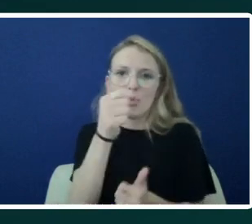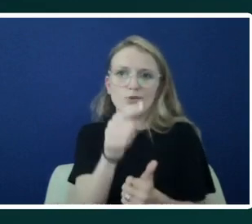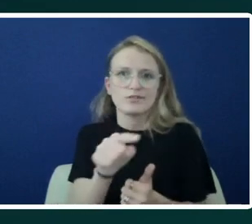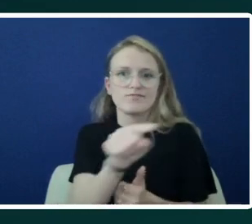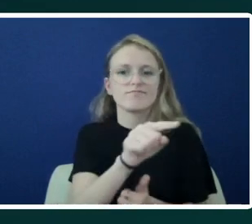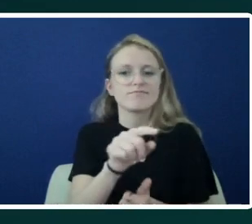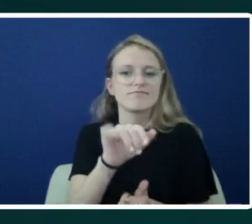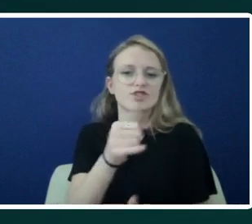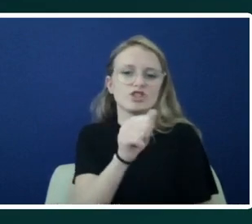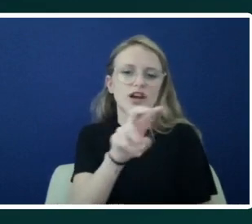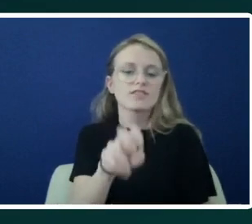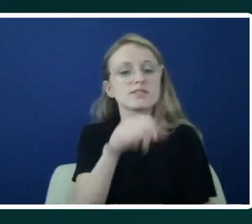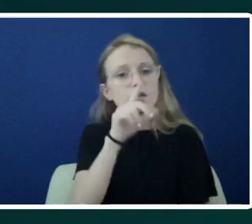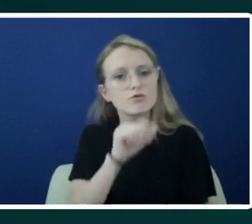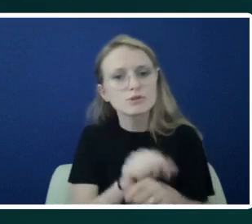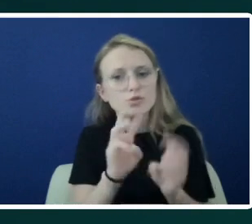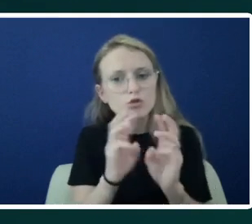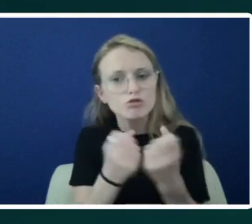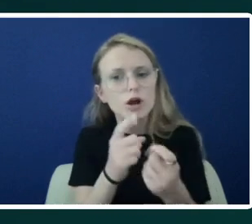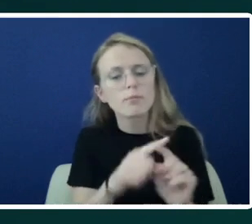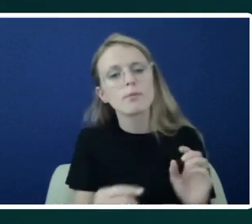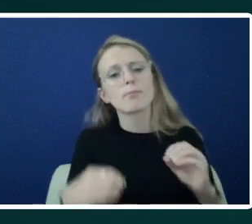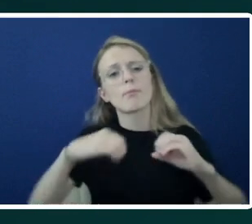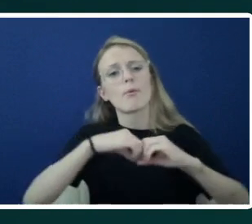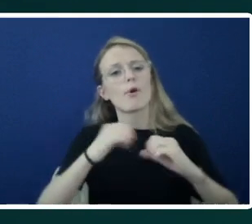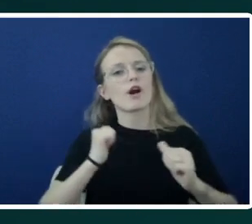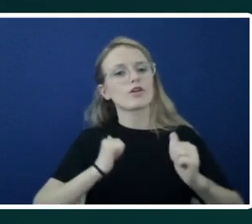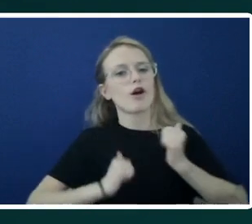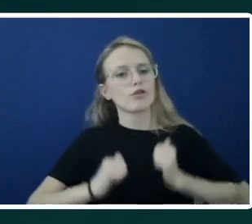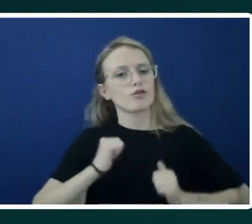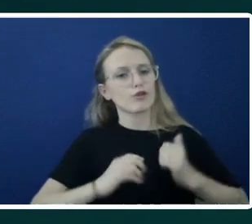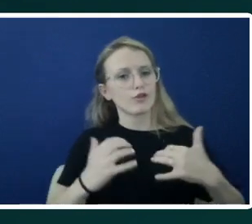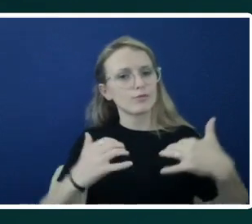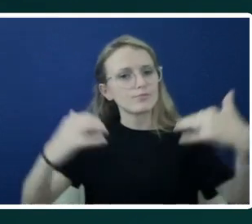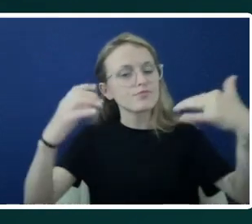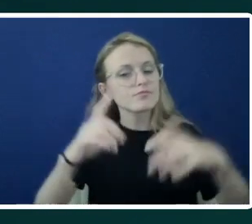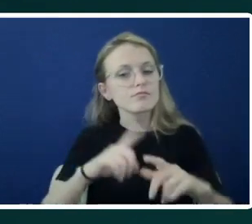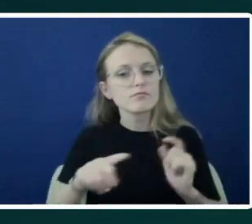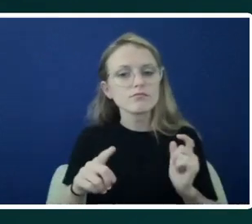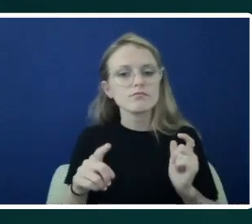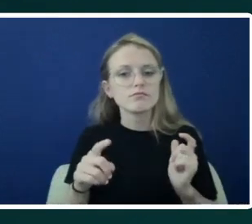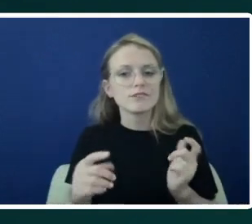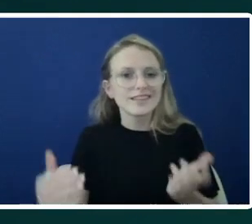a workshop, it was more of a concert. But it was a space where, again, the musicians could